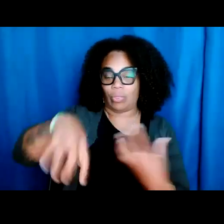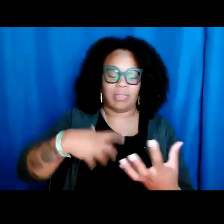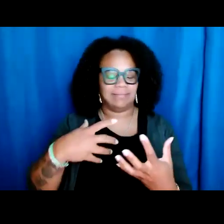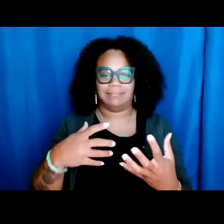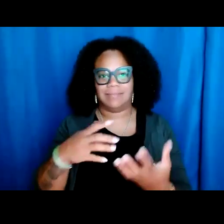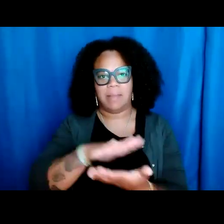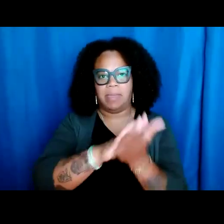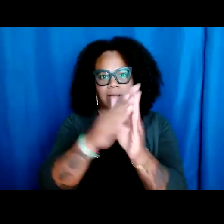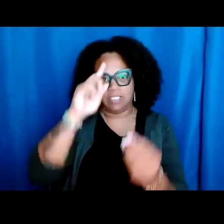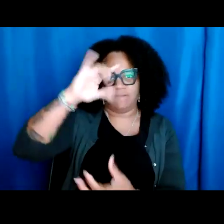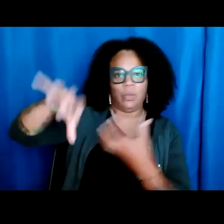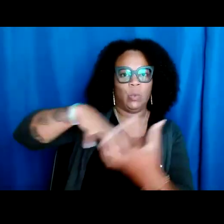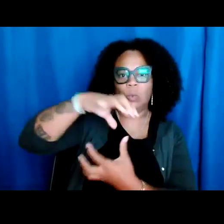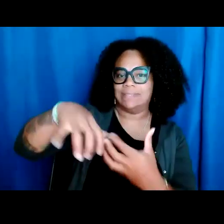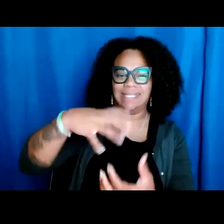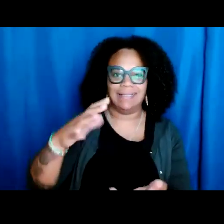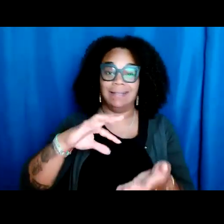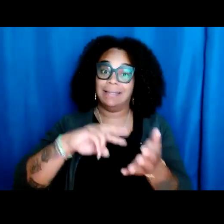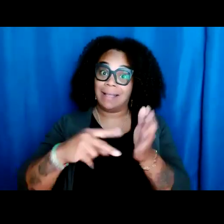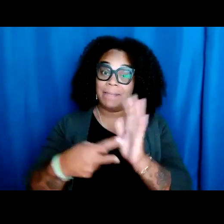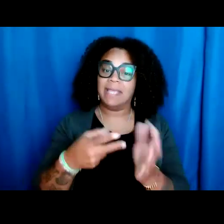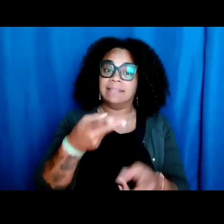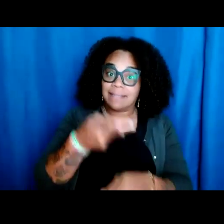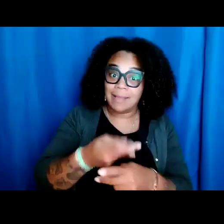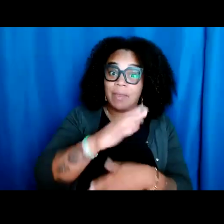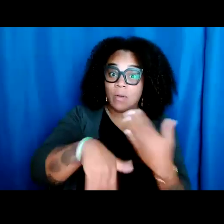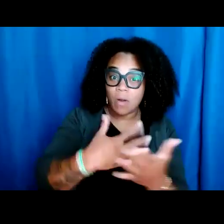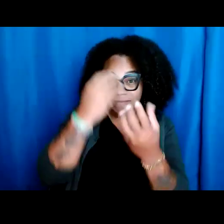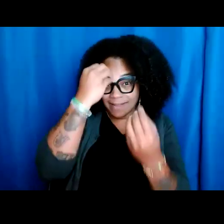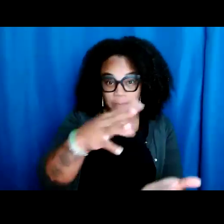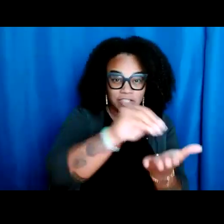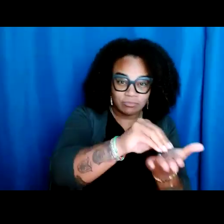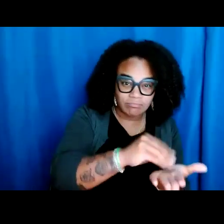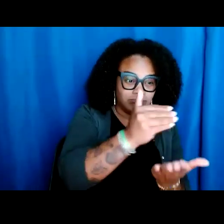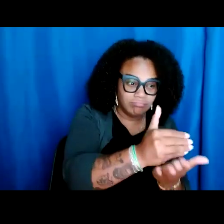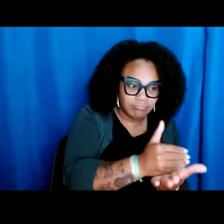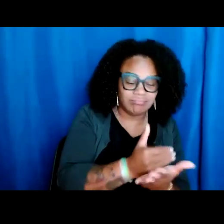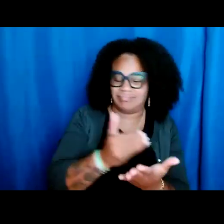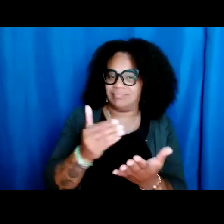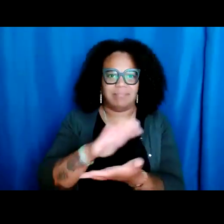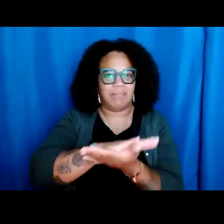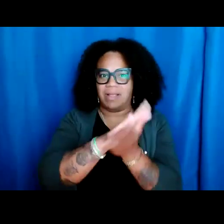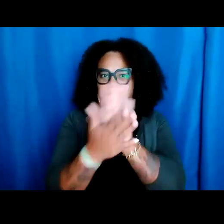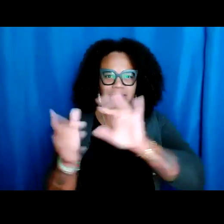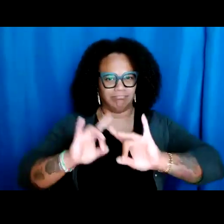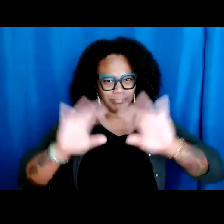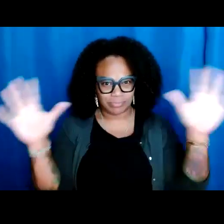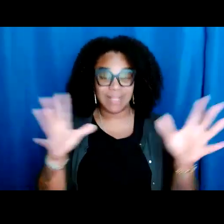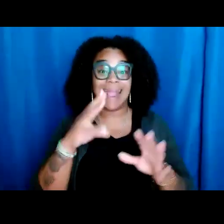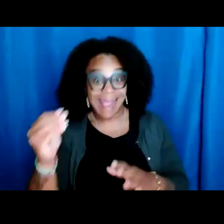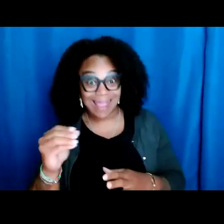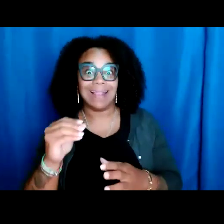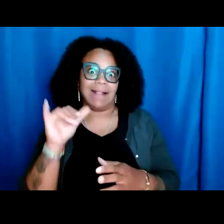nightmare and can put your legal protection at-risk, especially if you are an LLC.